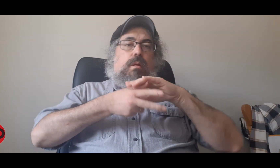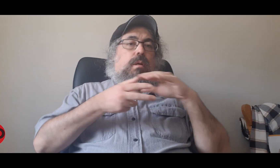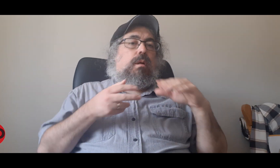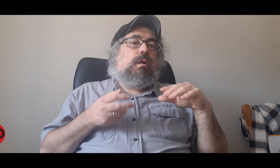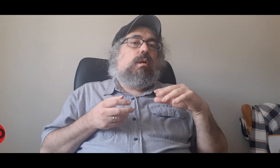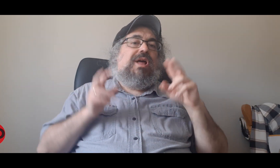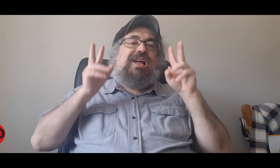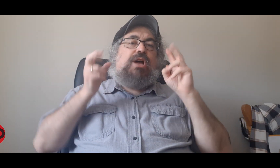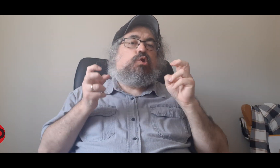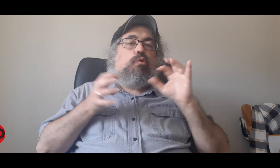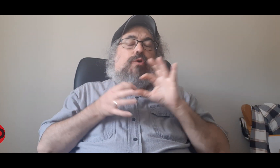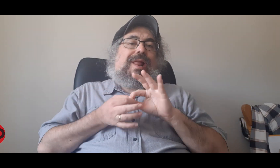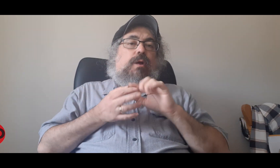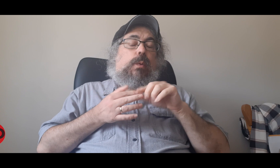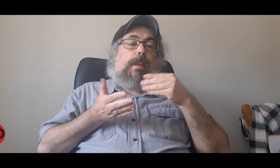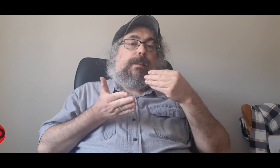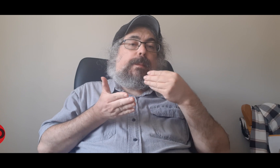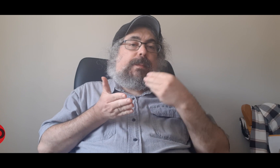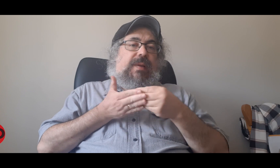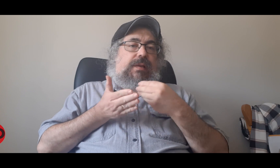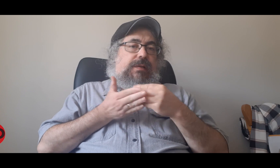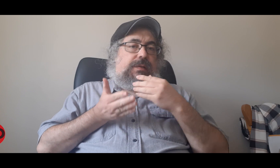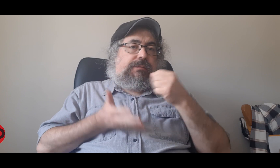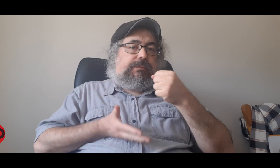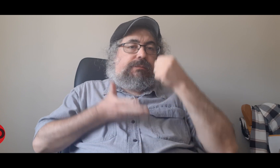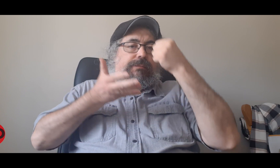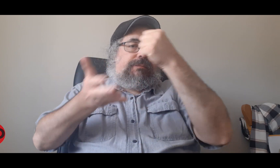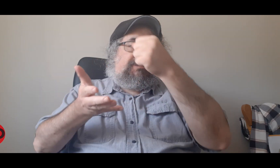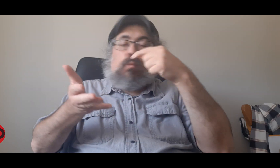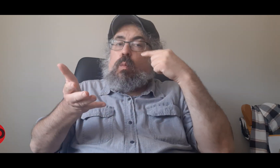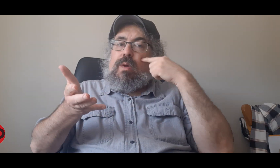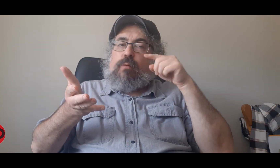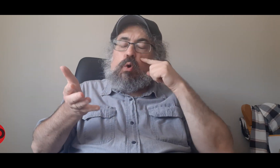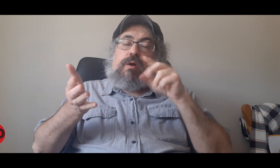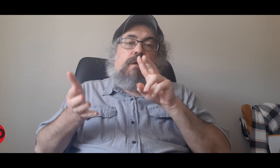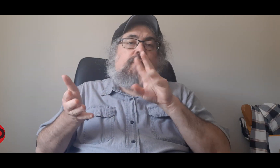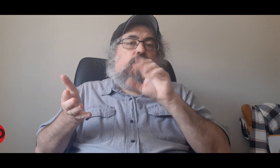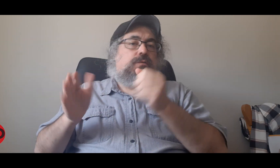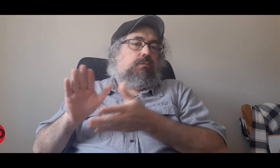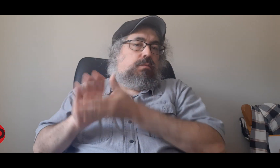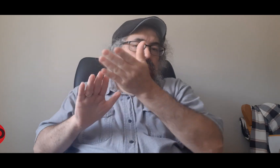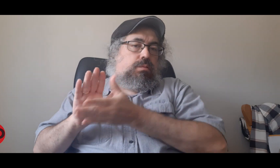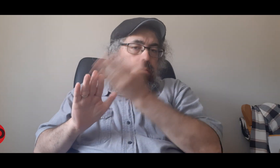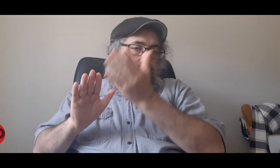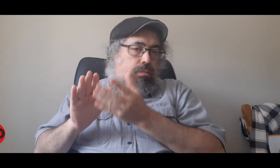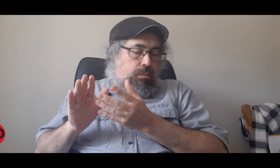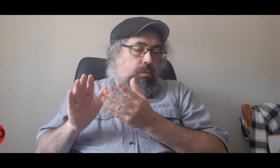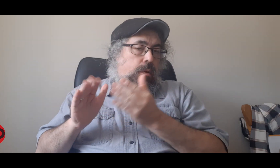Issues related to the budget for VRS operations being limited